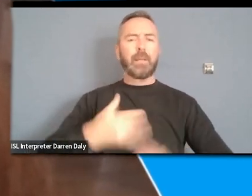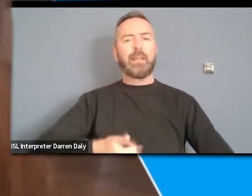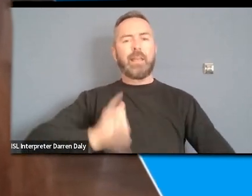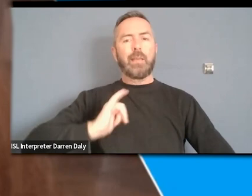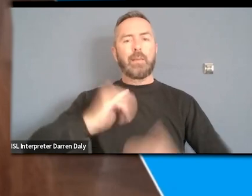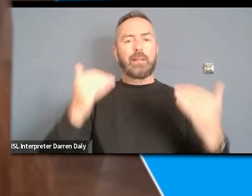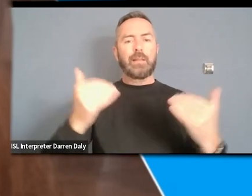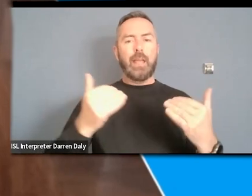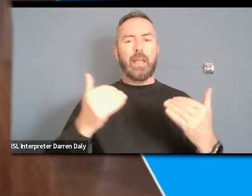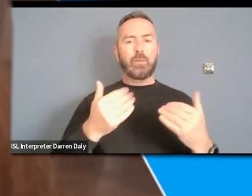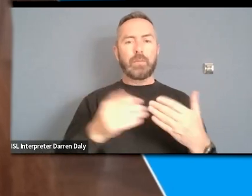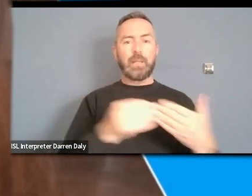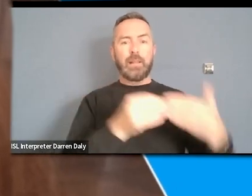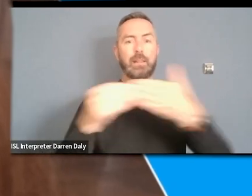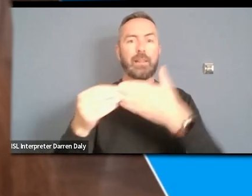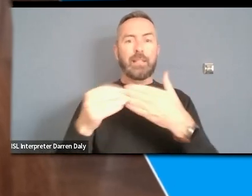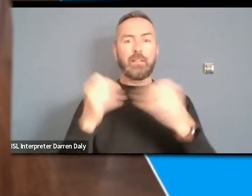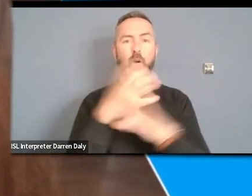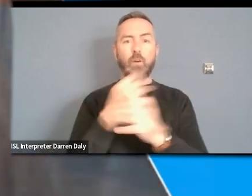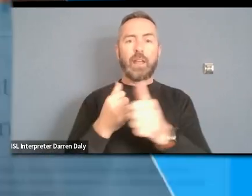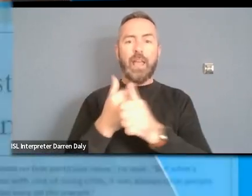forefront of advocacy work in the organisation.